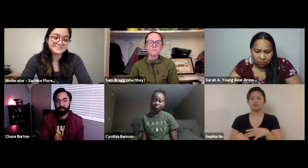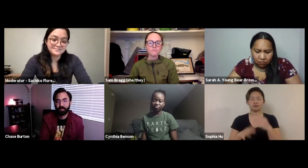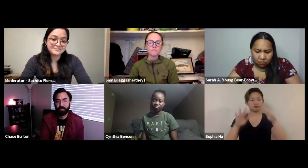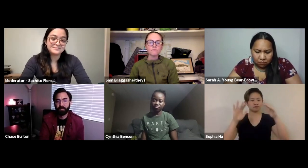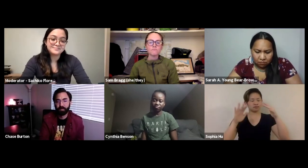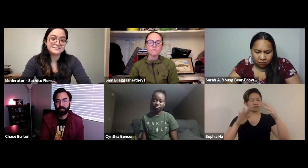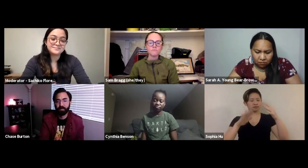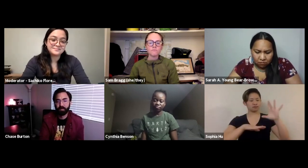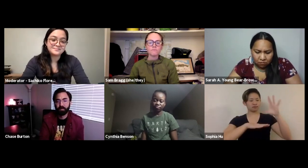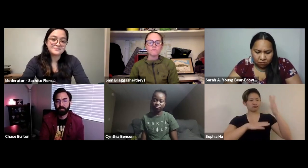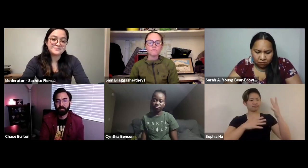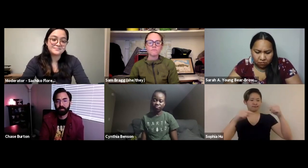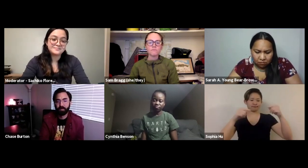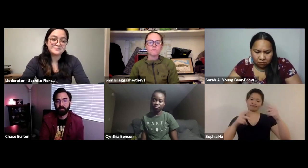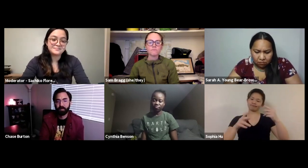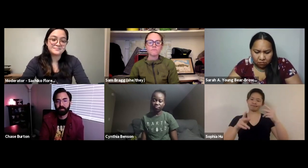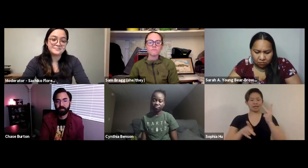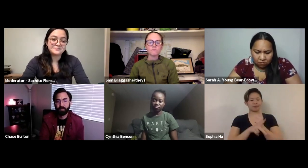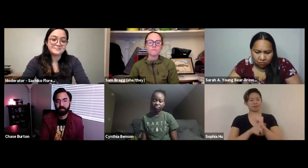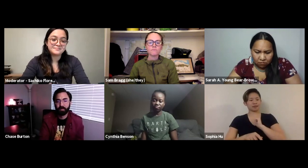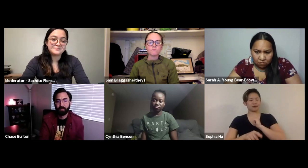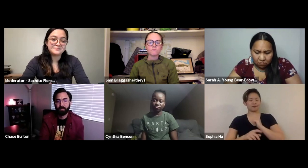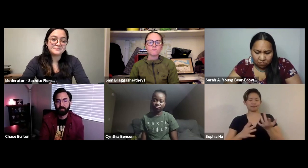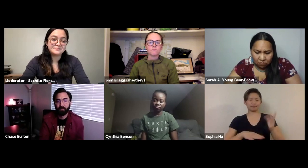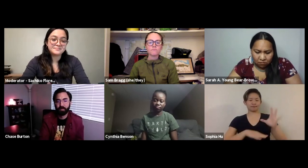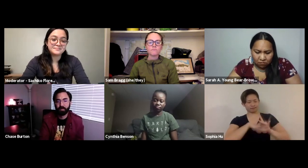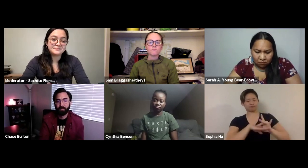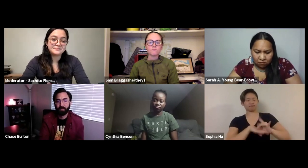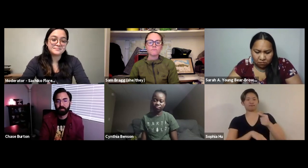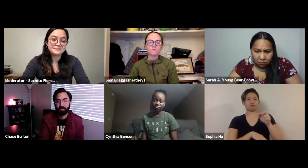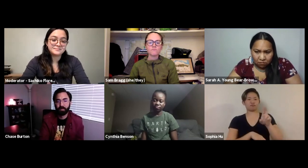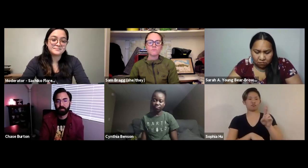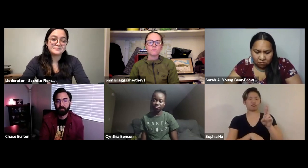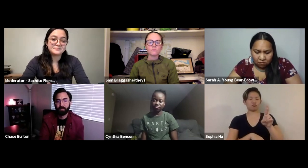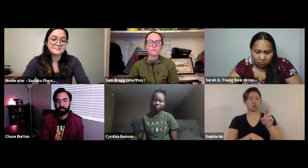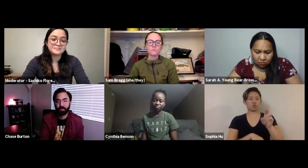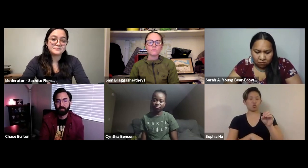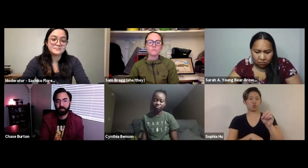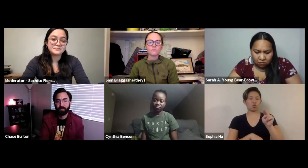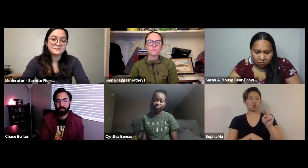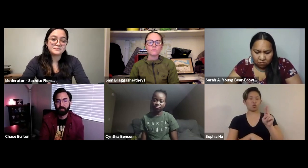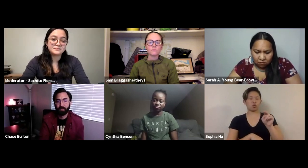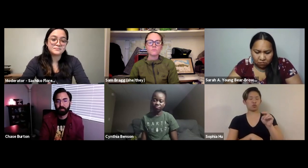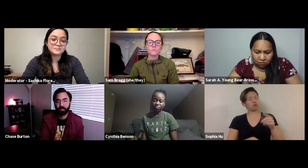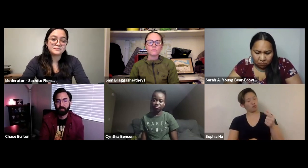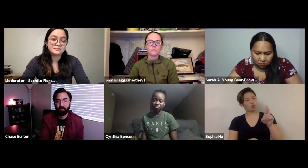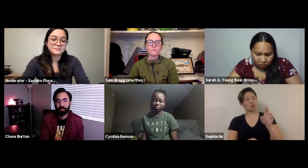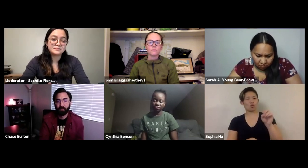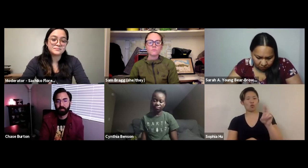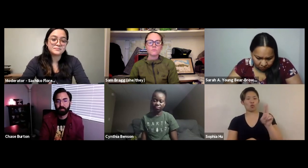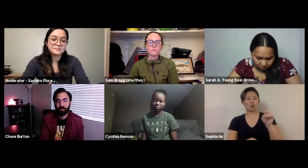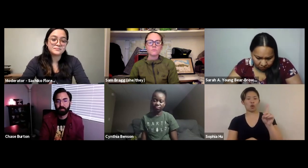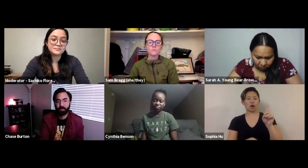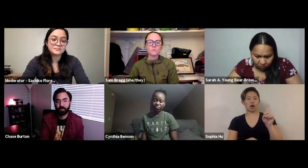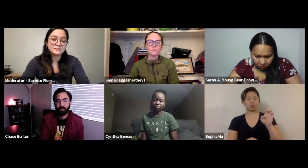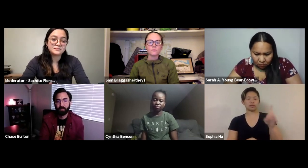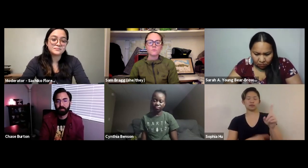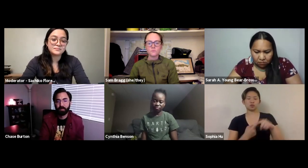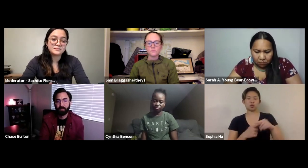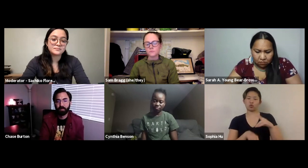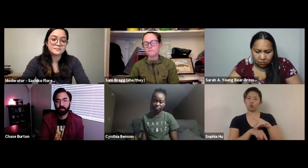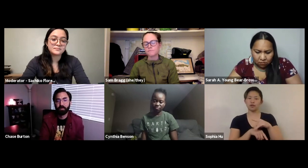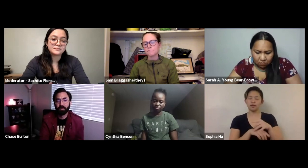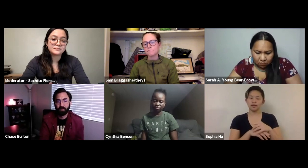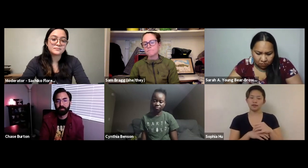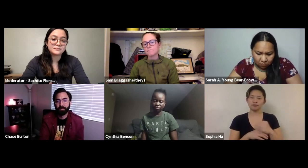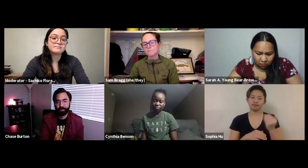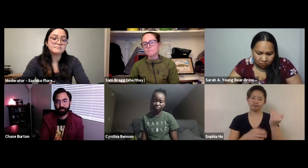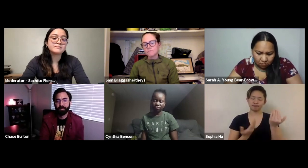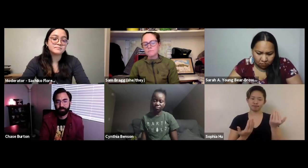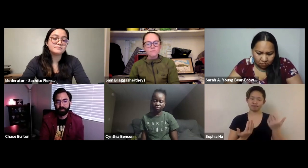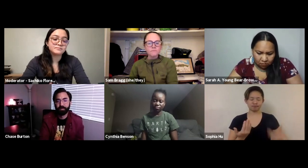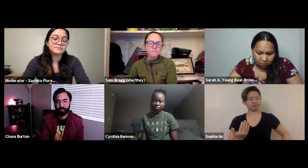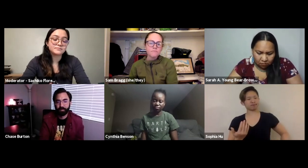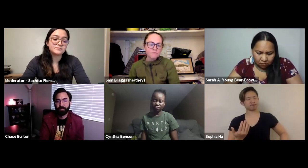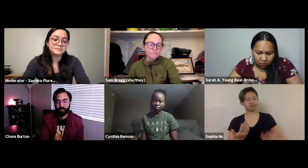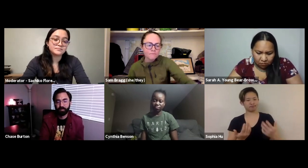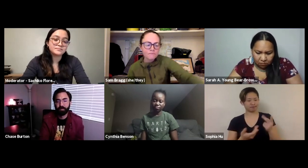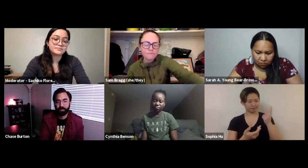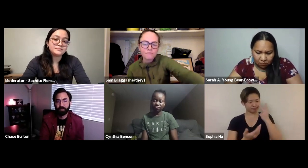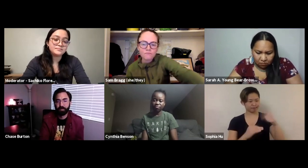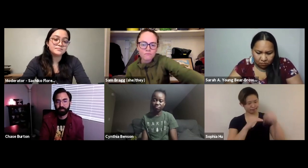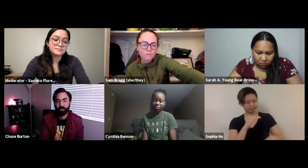for me at least is to be able to kind of ground myself.To be able to ground myself to the